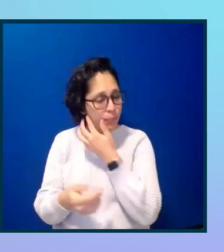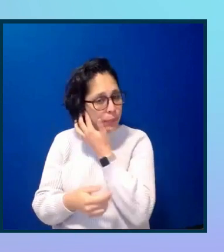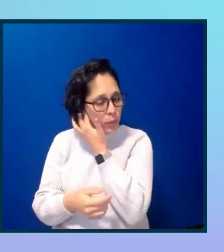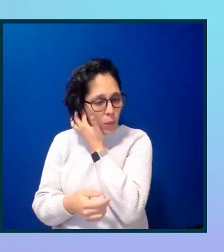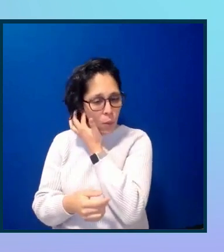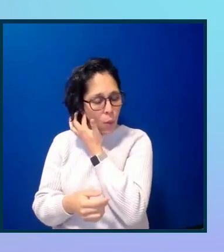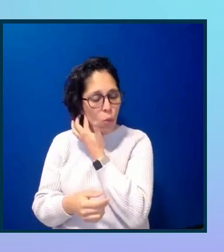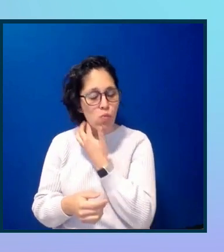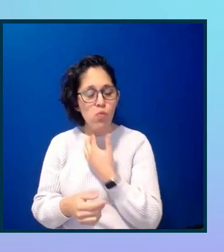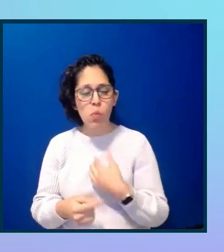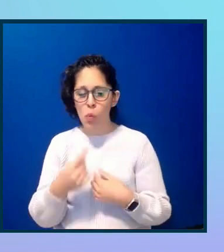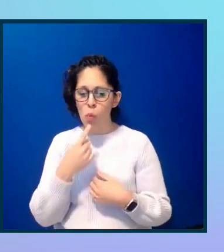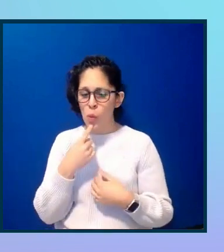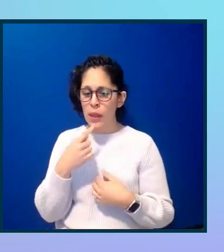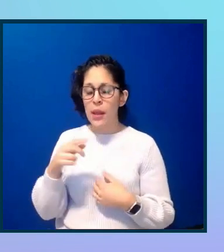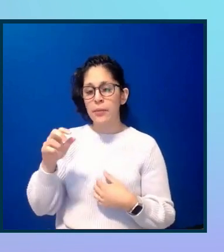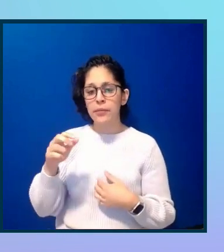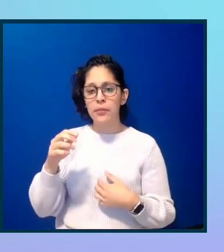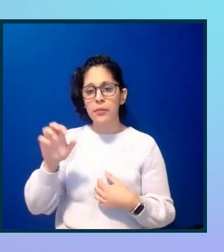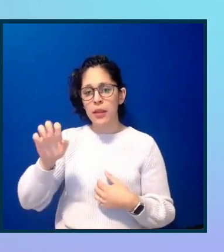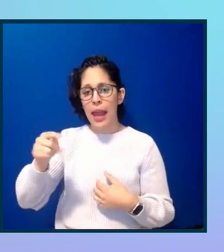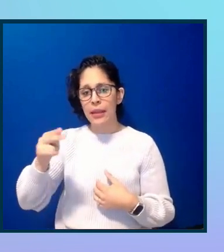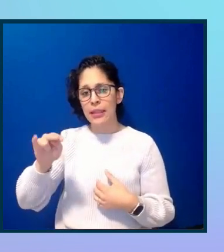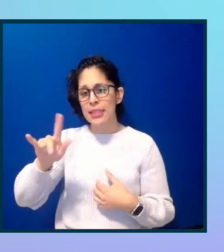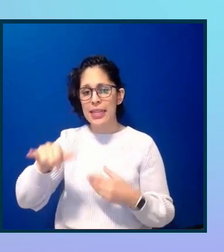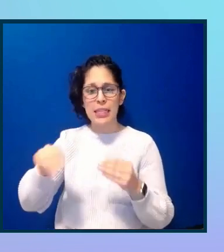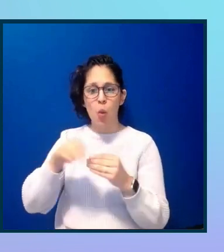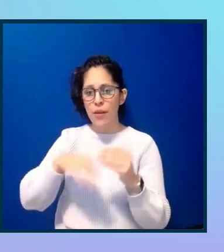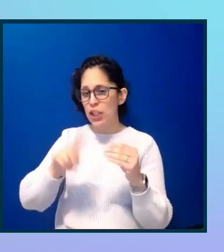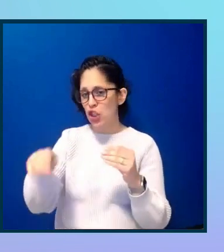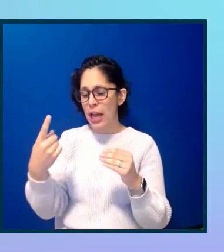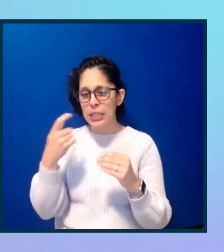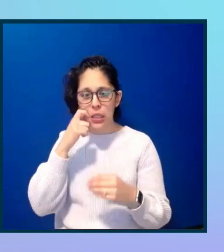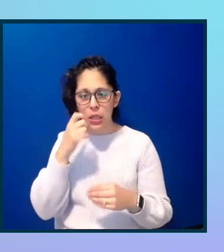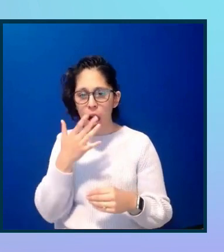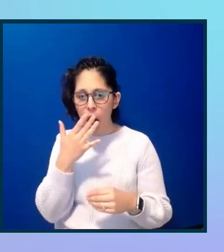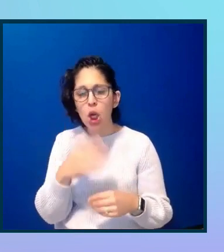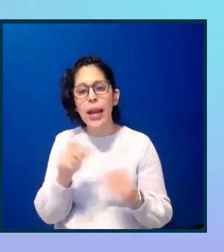It says, "Ethnicity is more than just color. It could entail different facial features or clothing/activities.